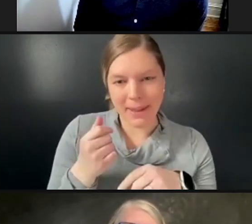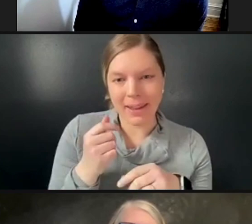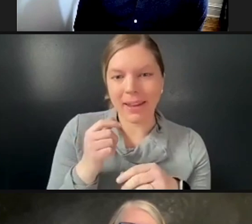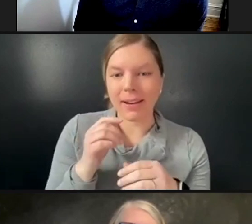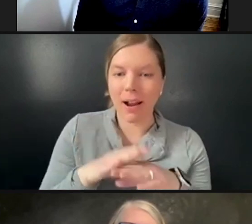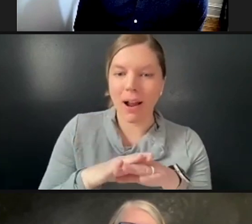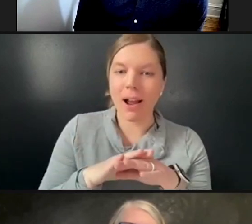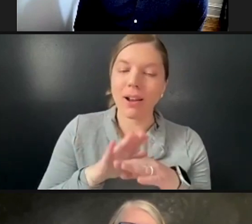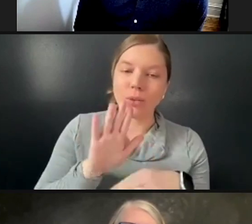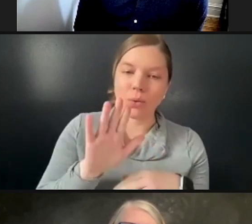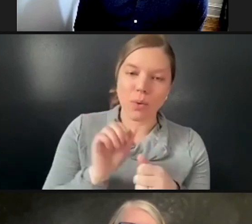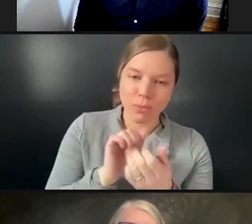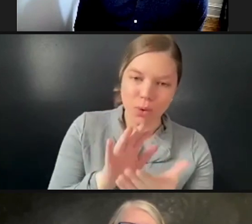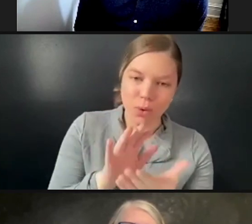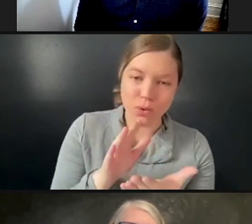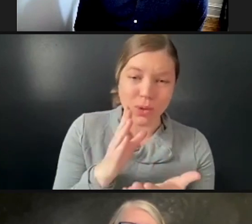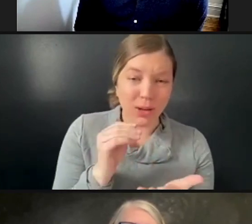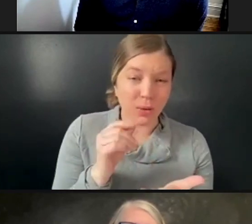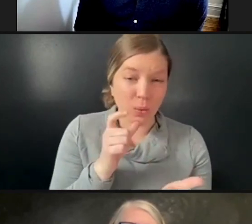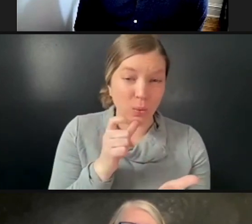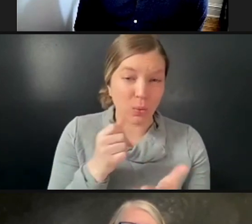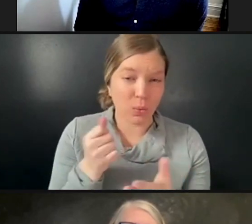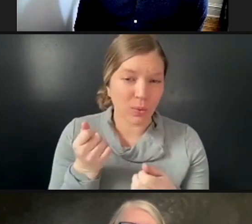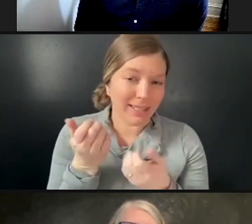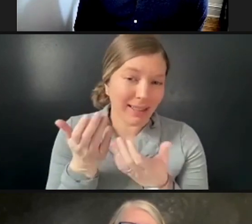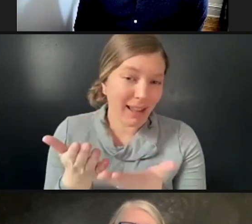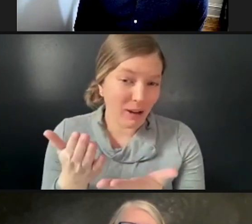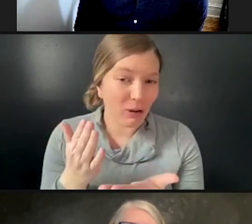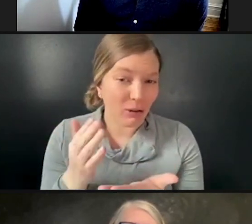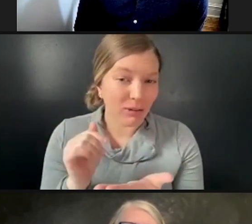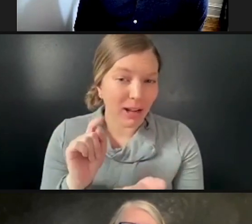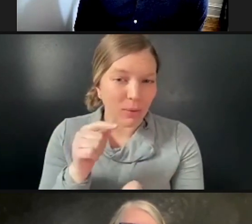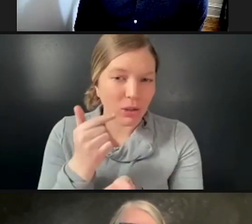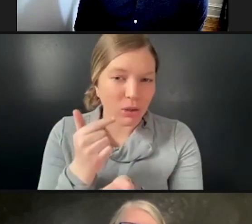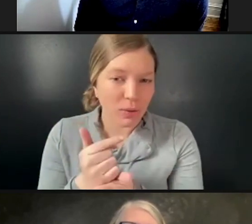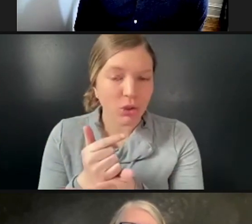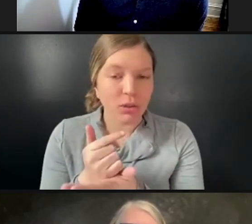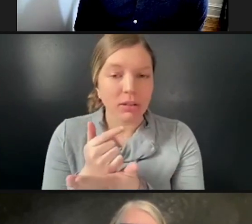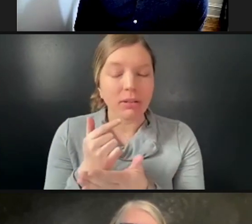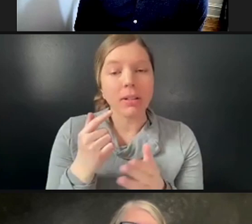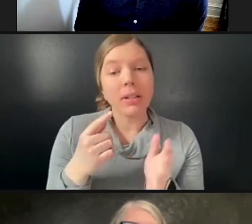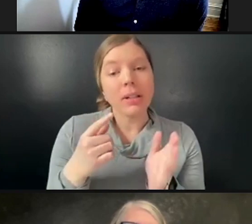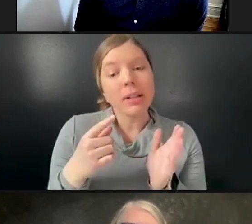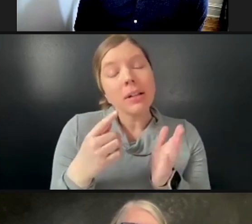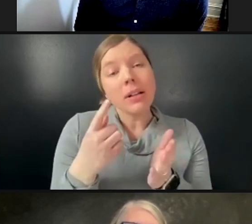It depends a bit, though. So it depends on your approach and who